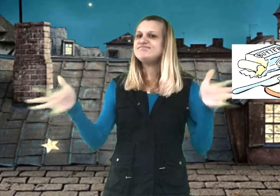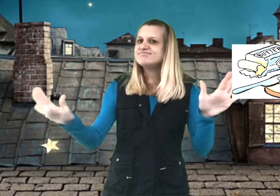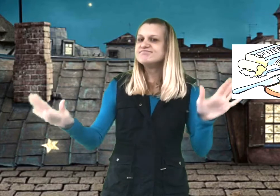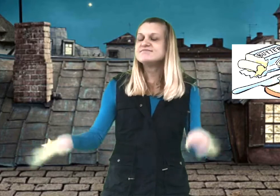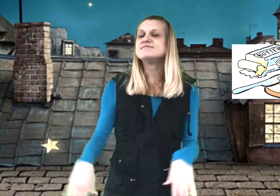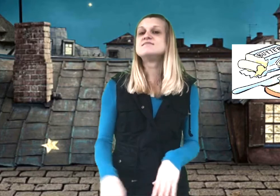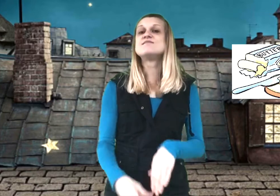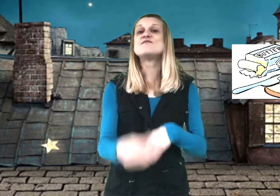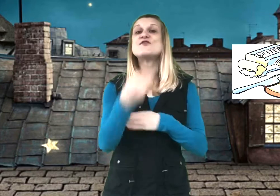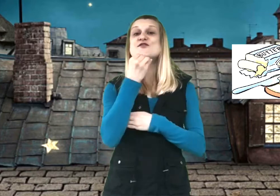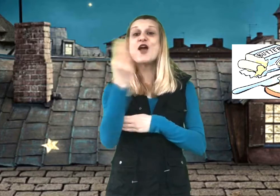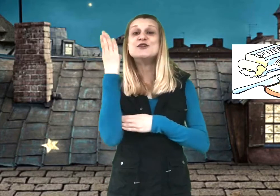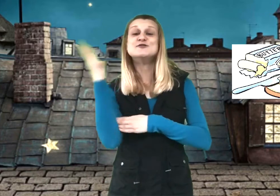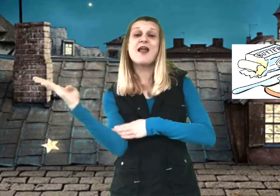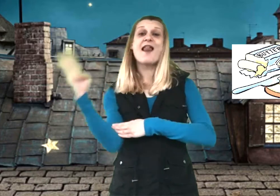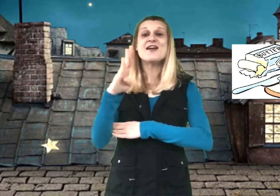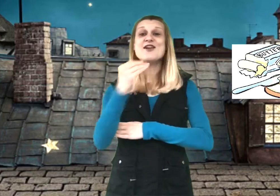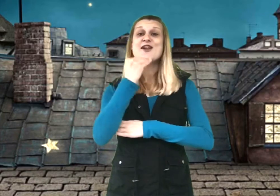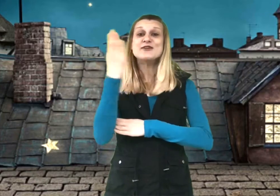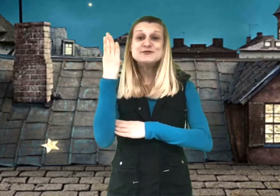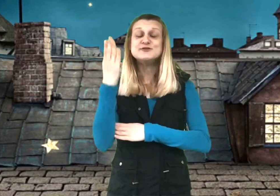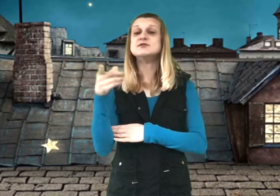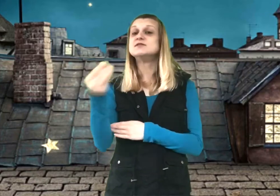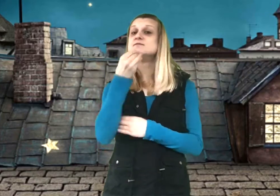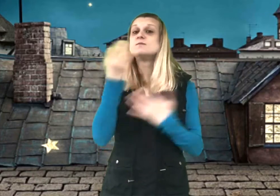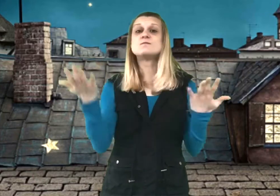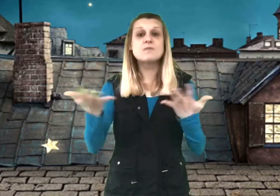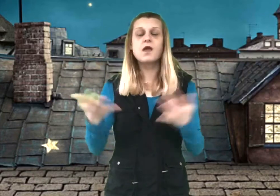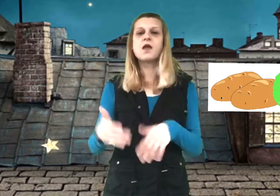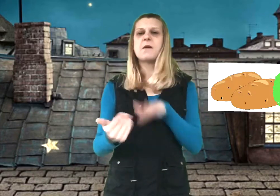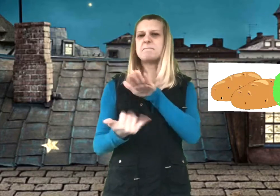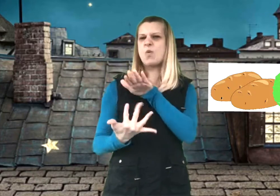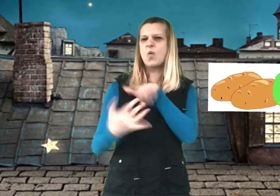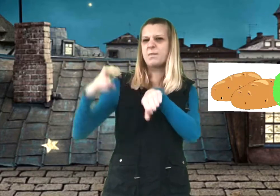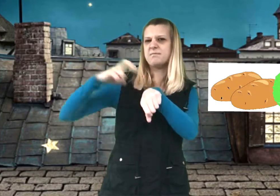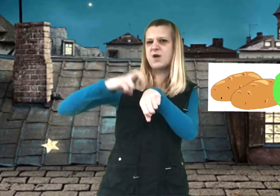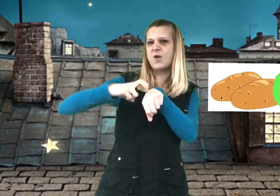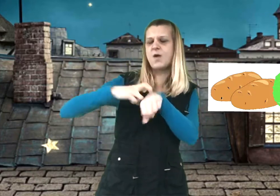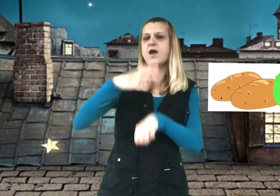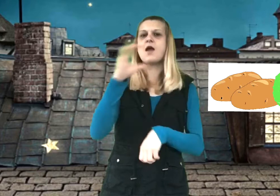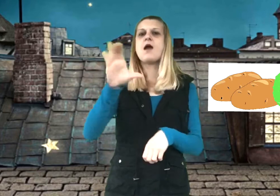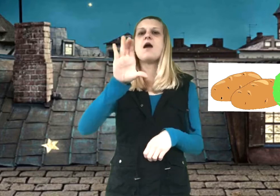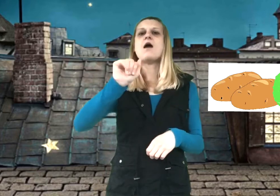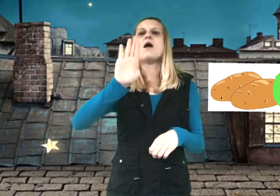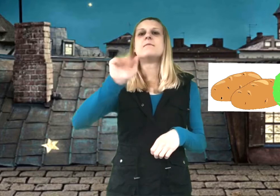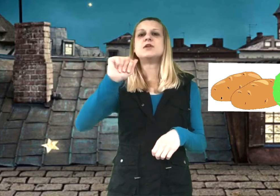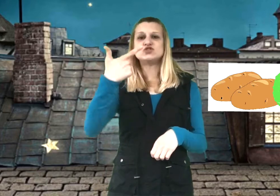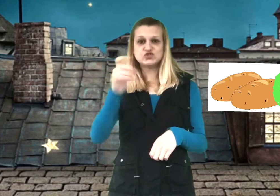boiled potatoes and cabbage for lunch,